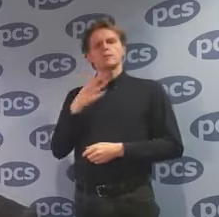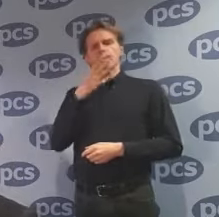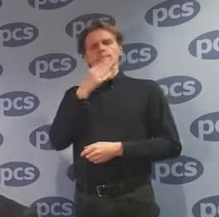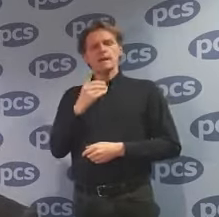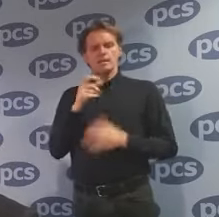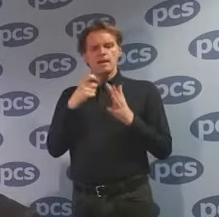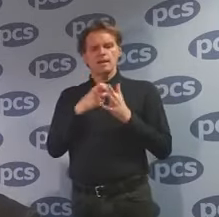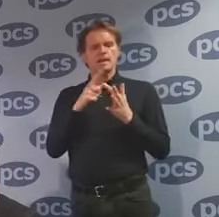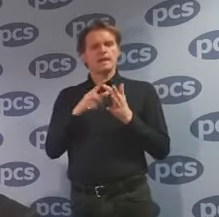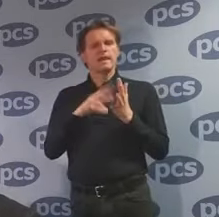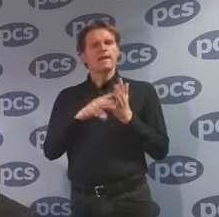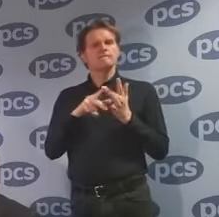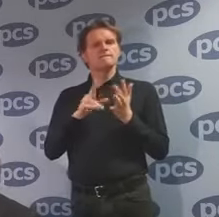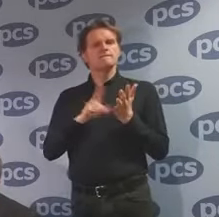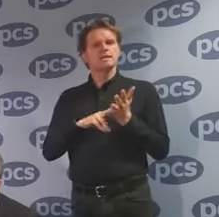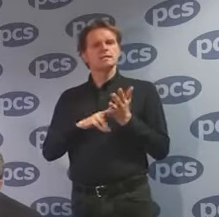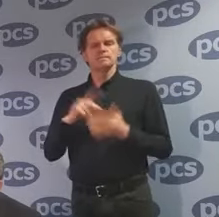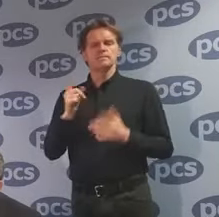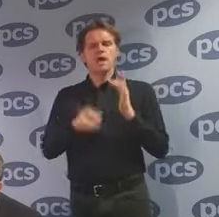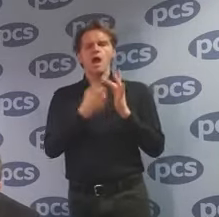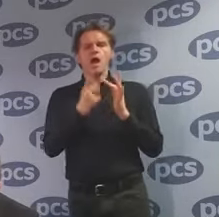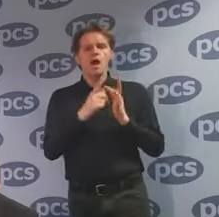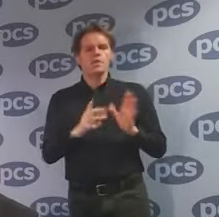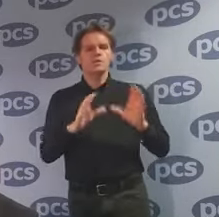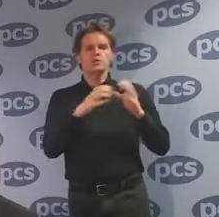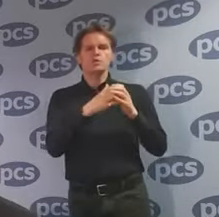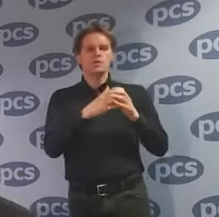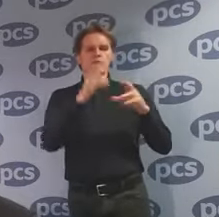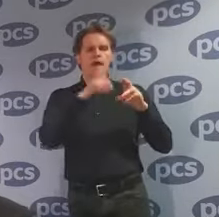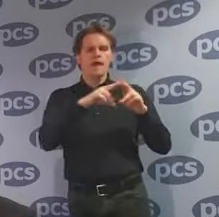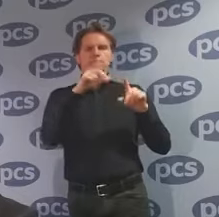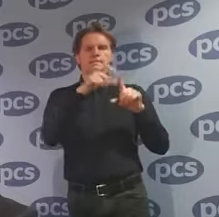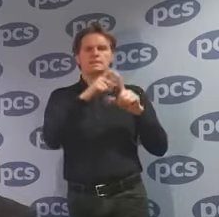appear that Prospect and the FDA continue to undermine the efforts of PCS,